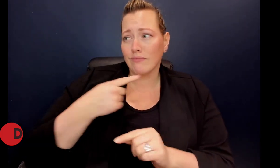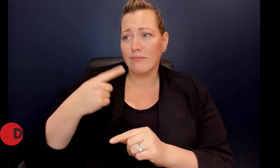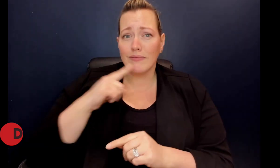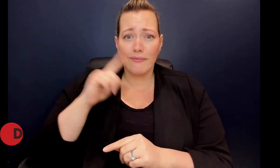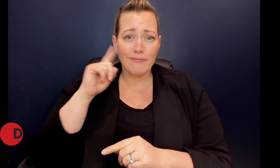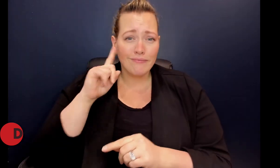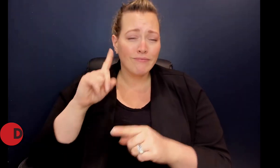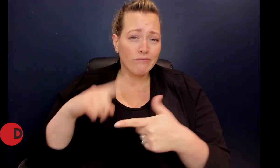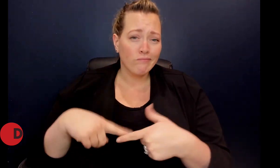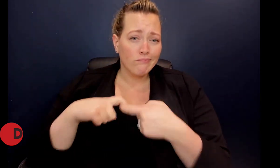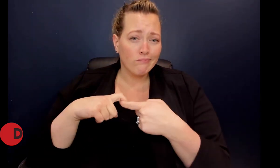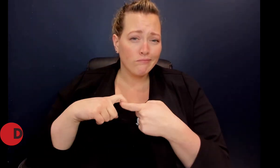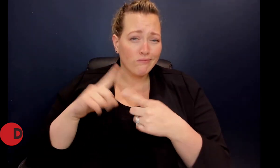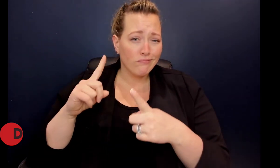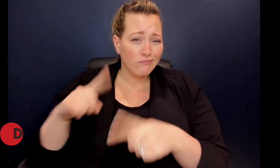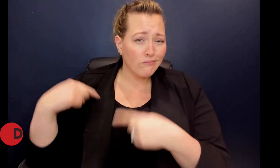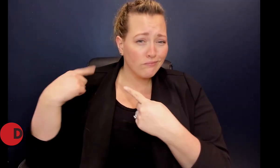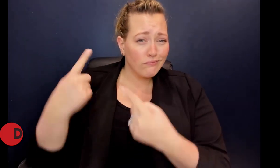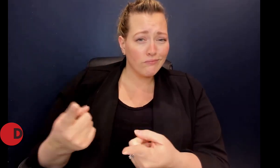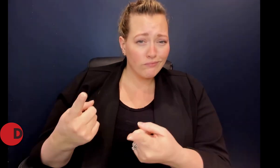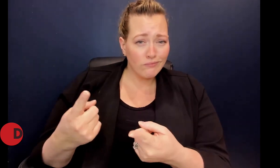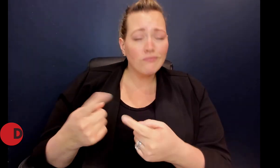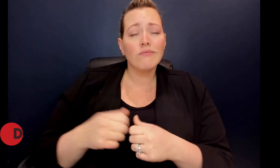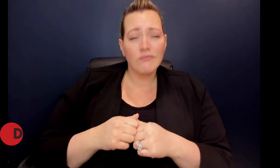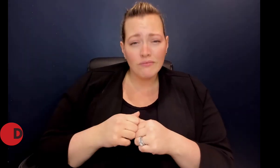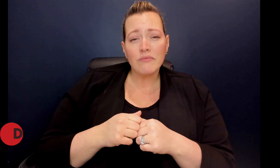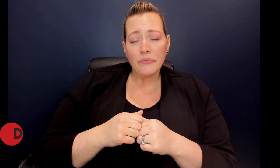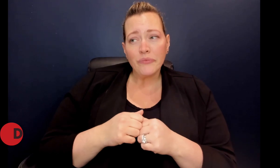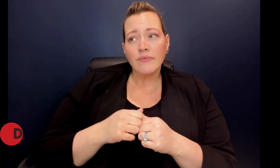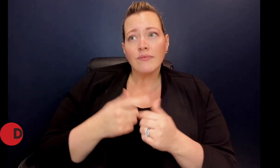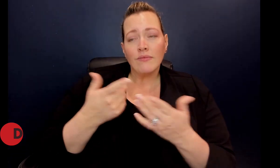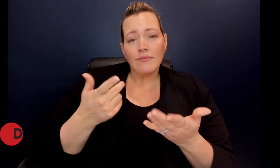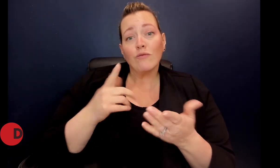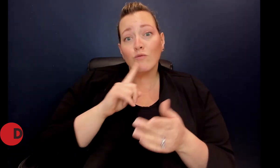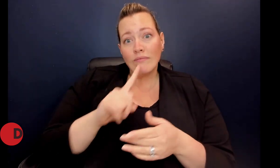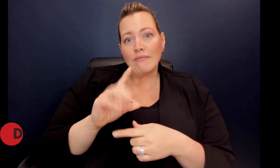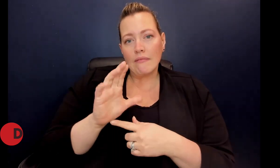CASLI wants to take some time to work on developing certification.